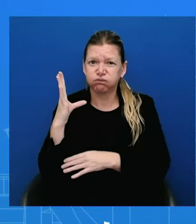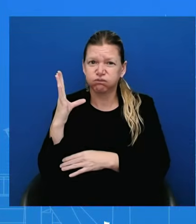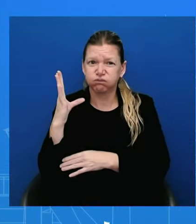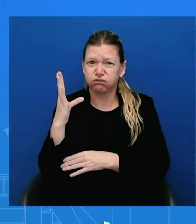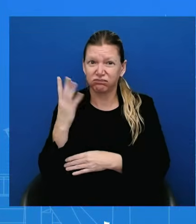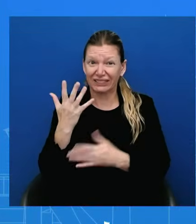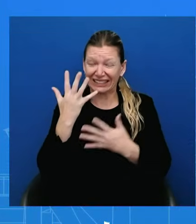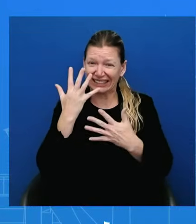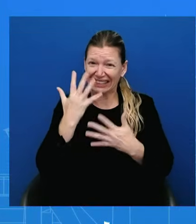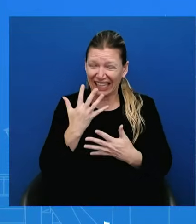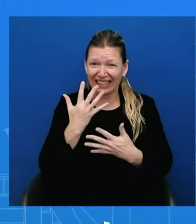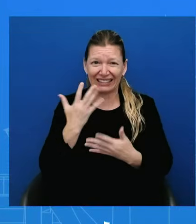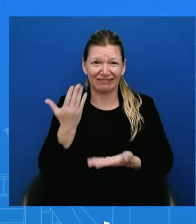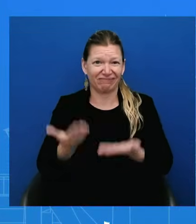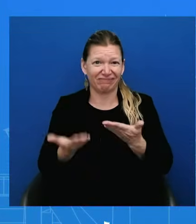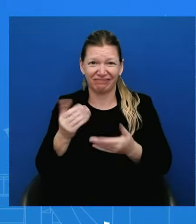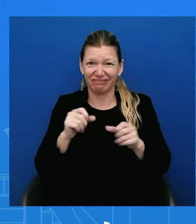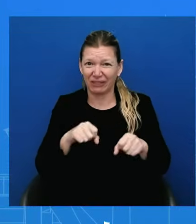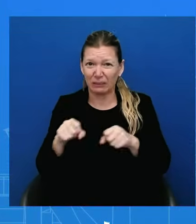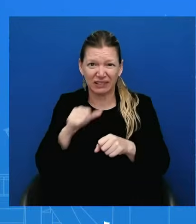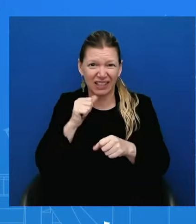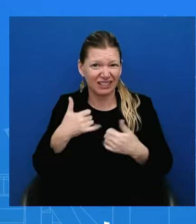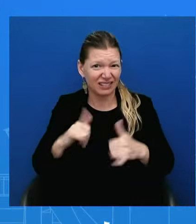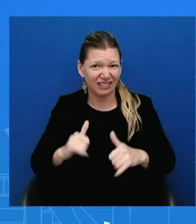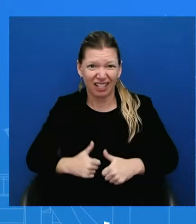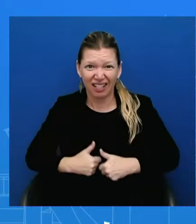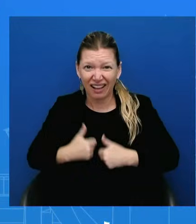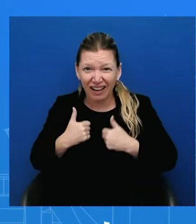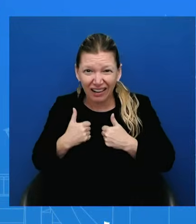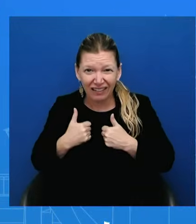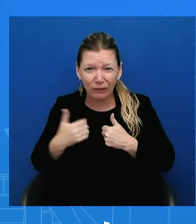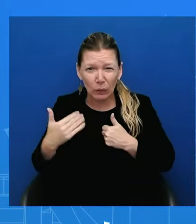there ought not to be a two hundred and ninety-fourth. And we’re going to keep working on that.